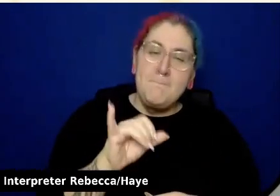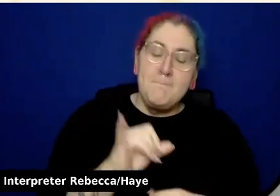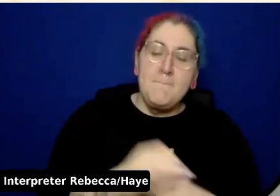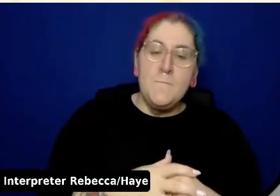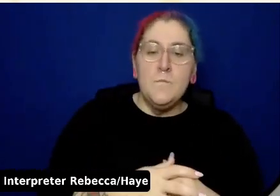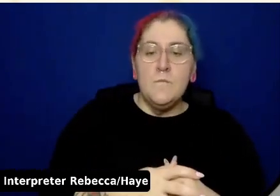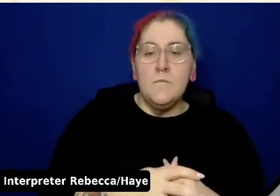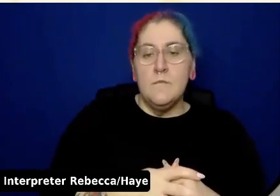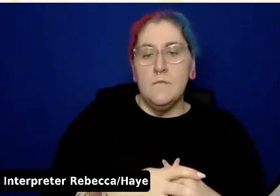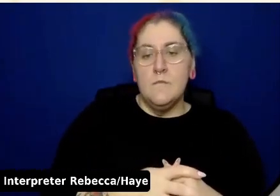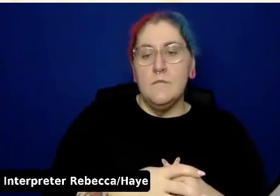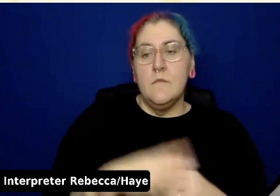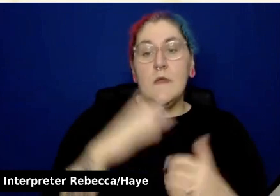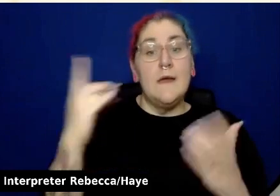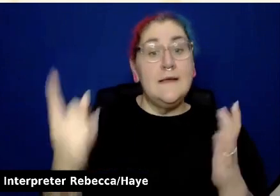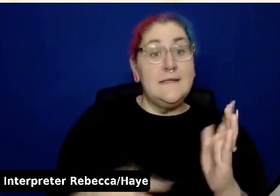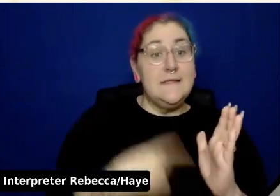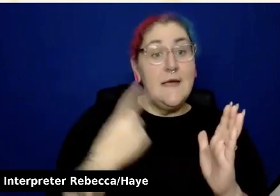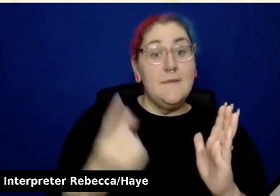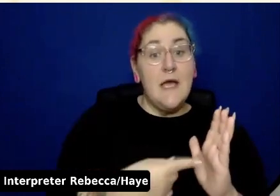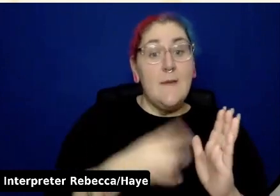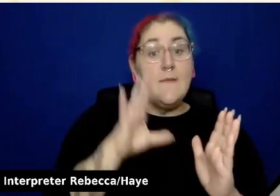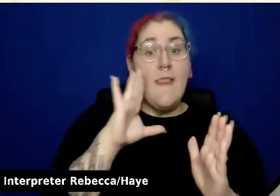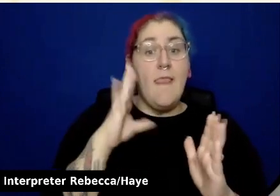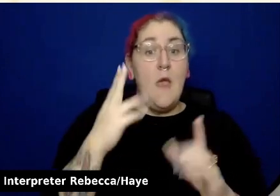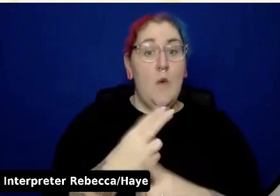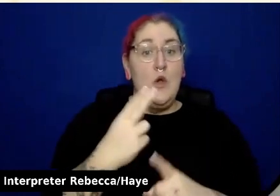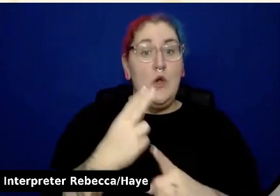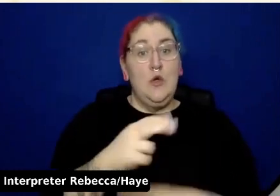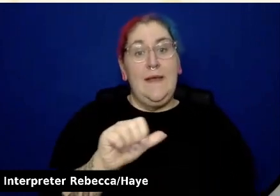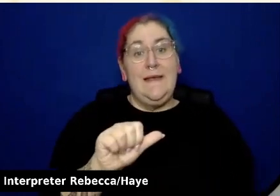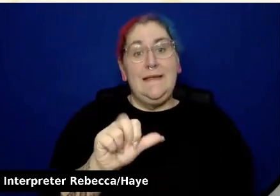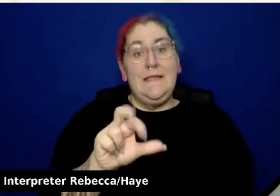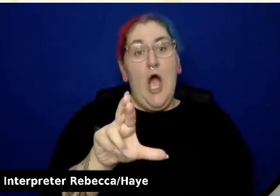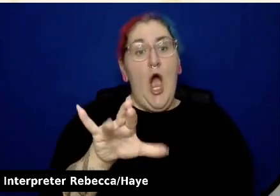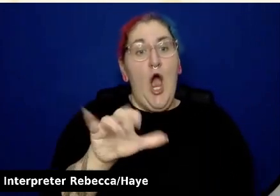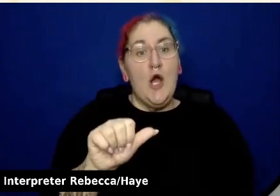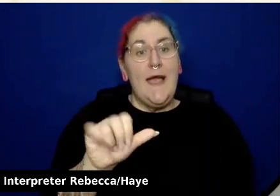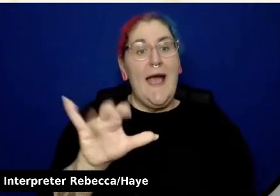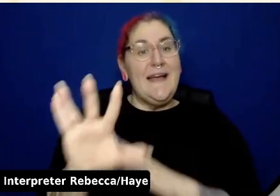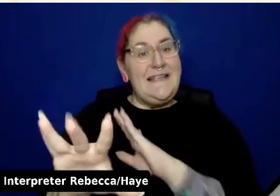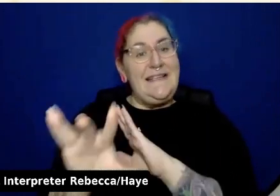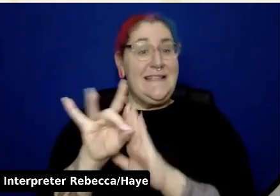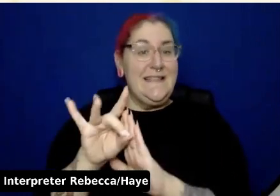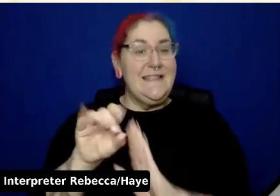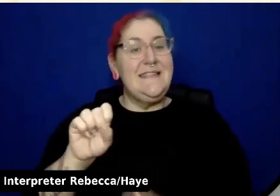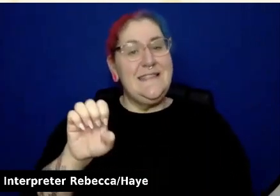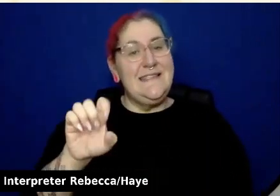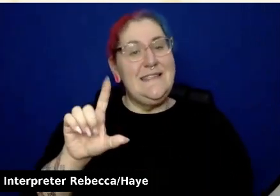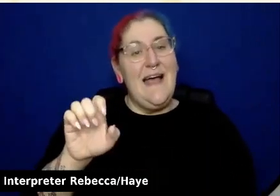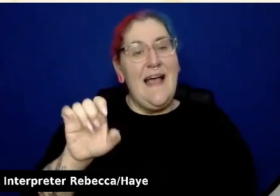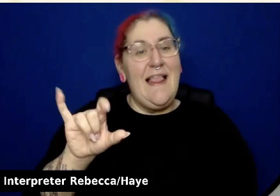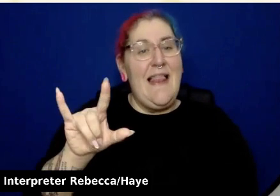Sometimes they use aria-selected to simulate the toggle buttons or to indicate that a checkbox is checked.